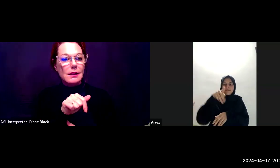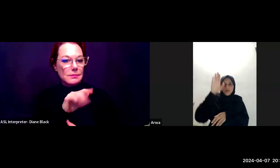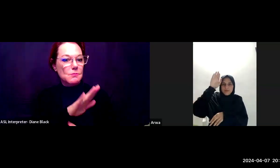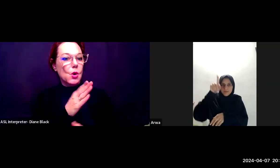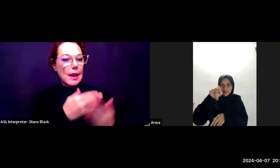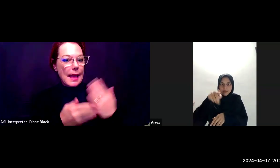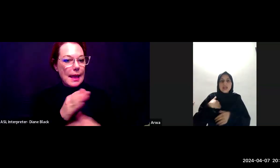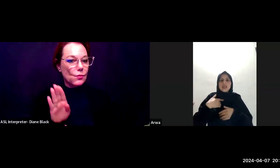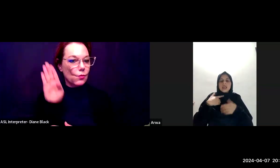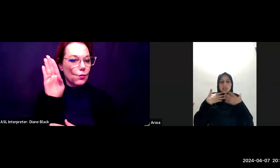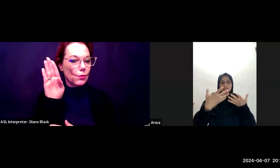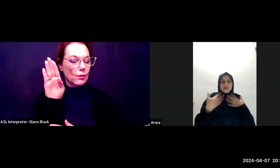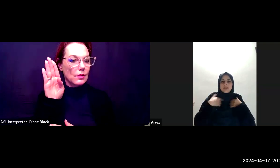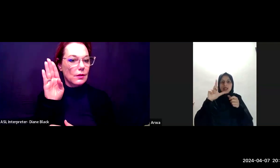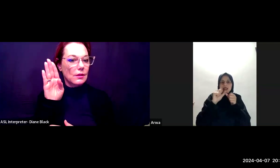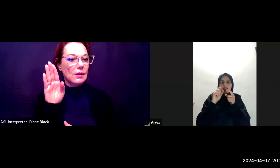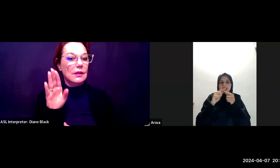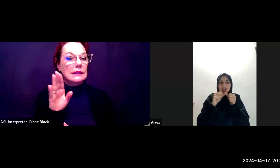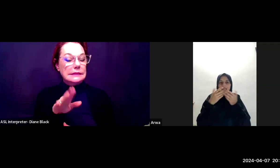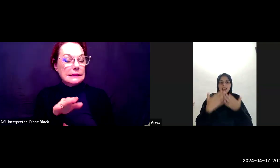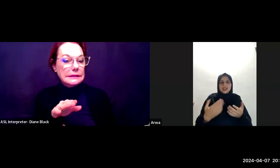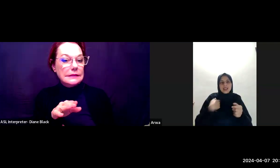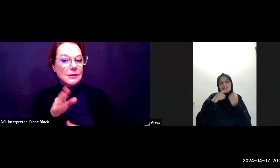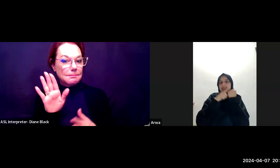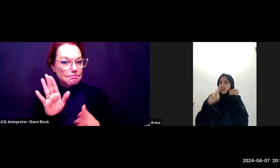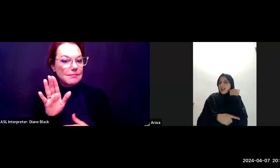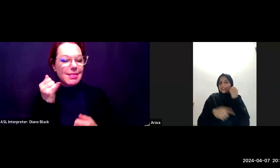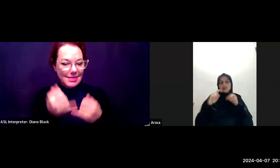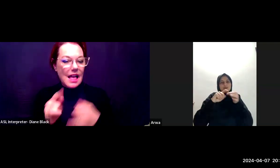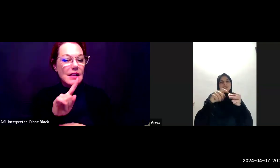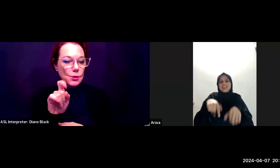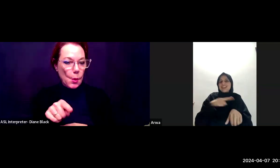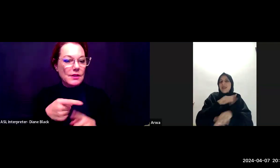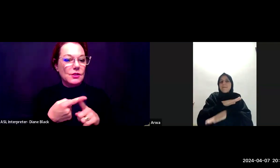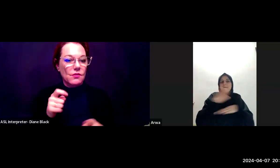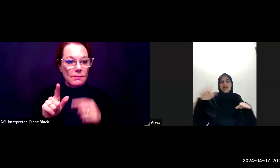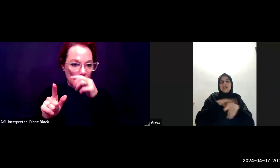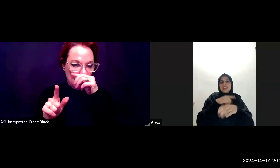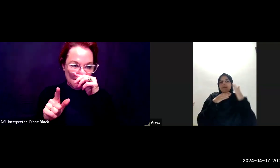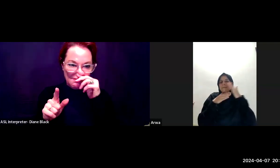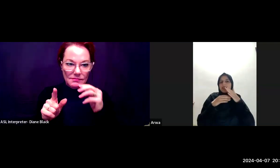have to say Lata that this this would be the last question. [Lata speaking] can you hear me.] [Geri speaking] yes we